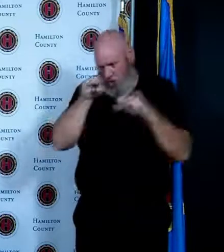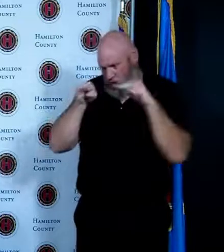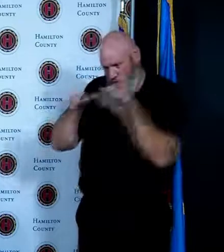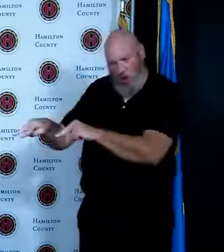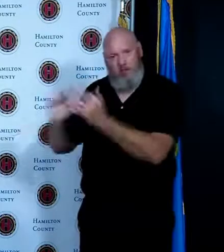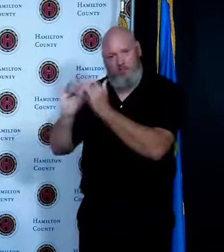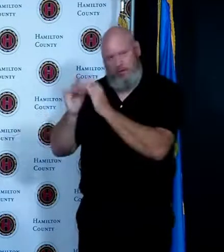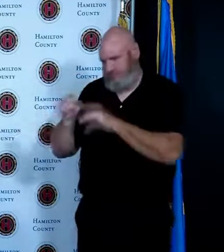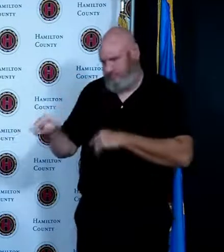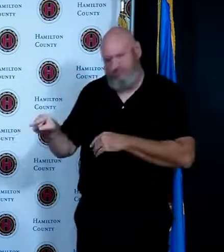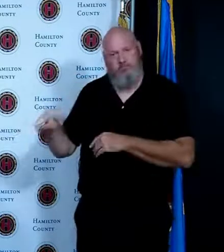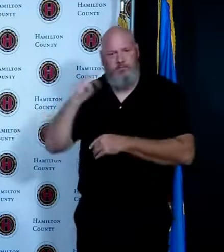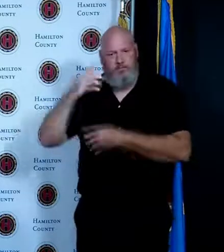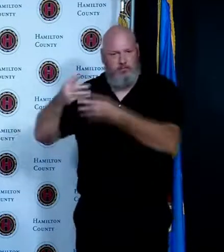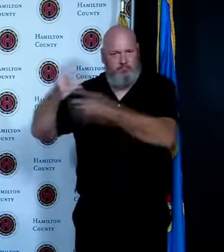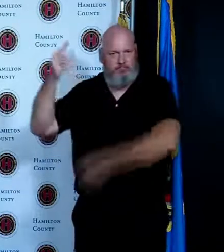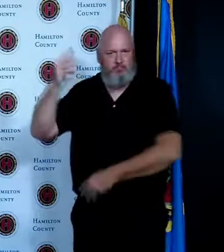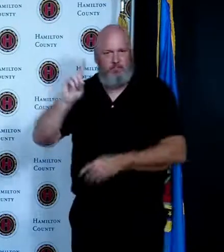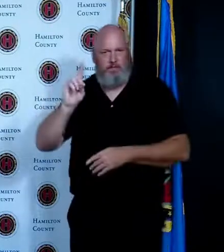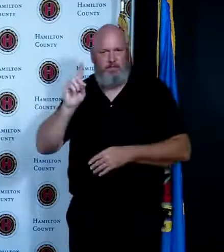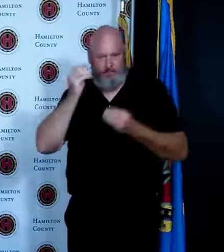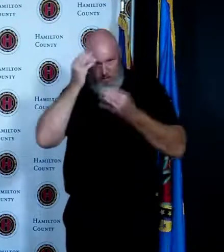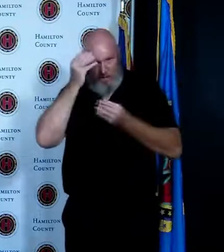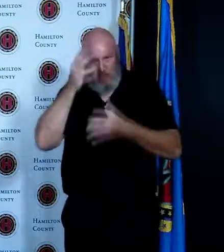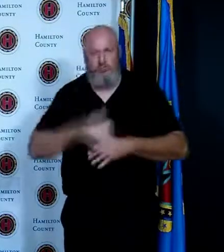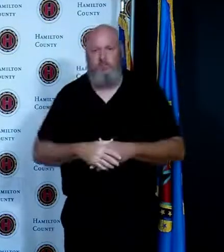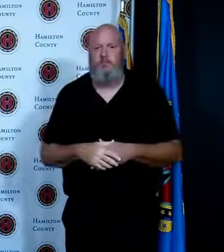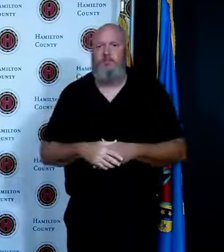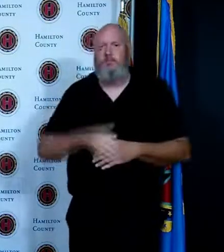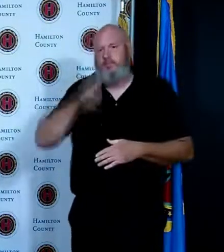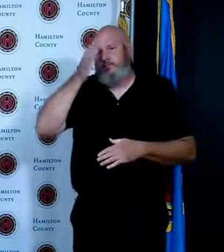insurance and you can get that test done oftentimes with no copay and often times